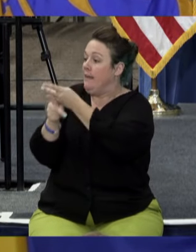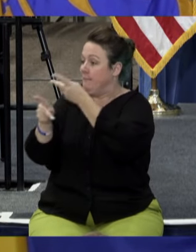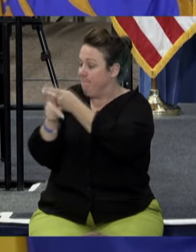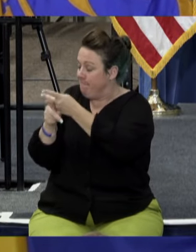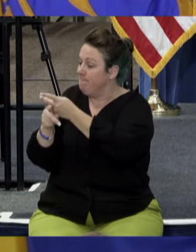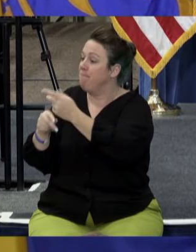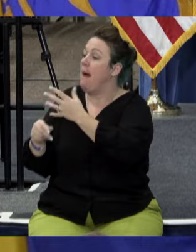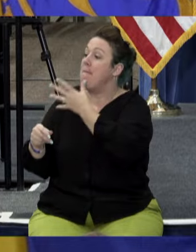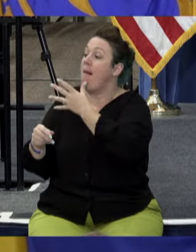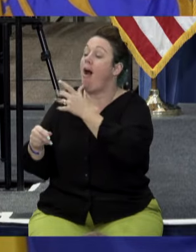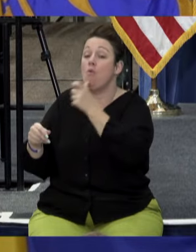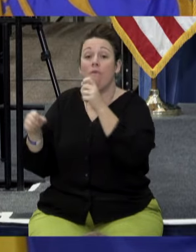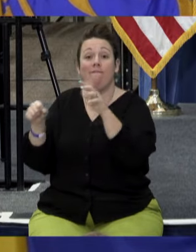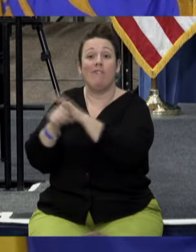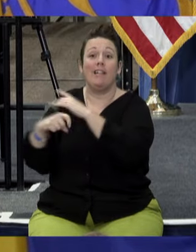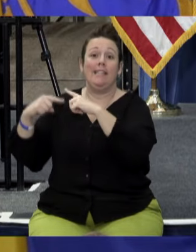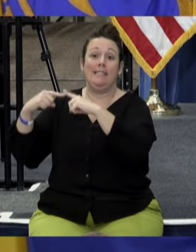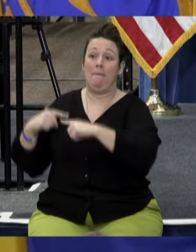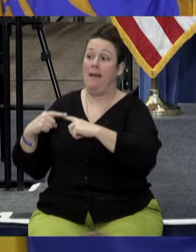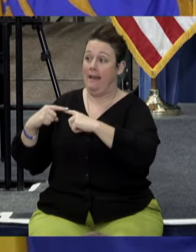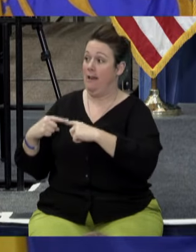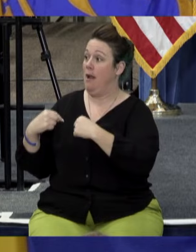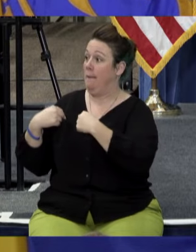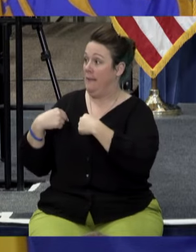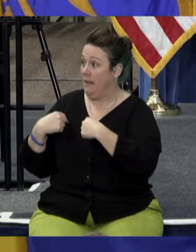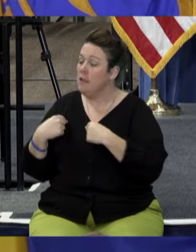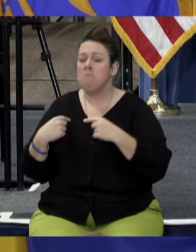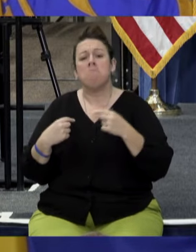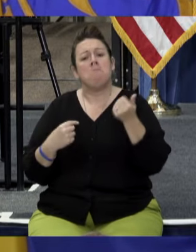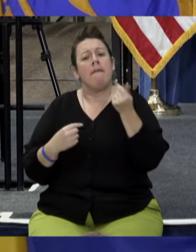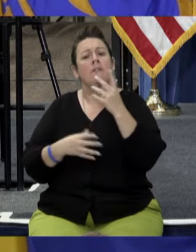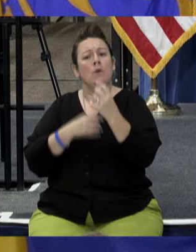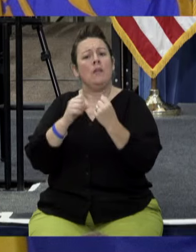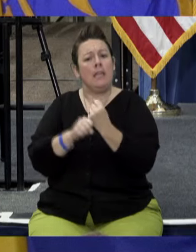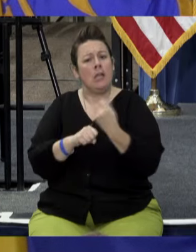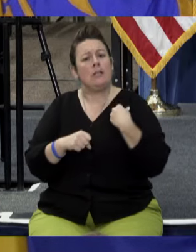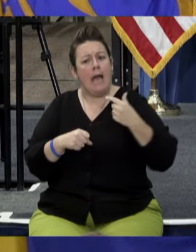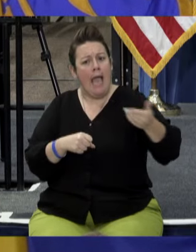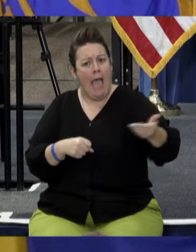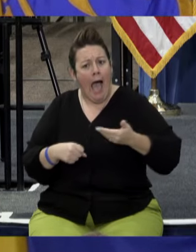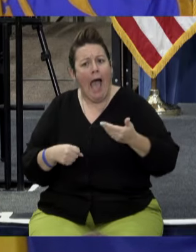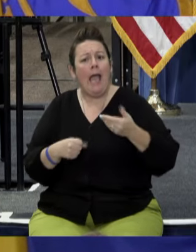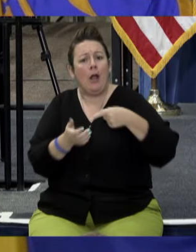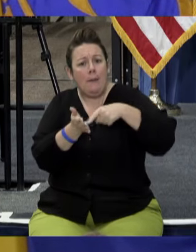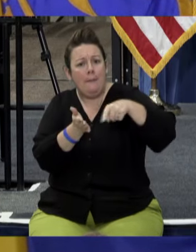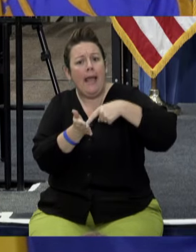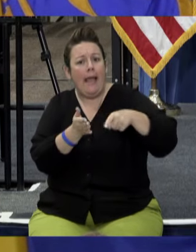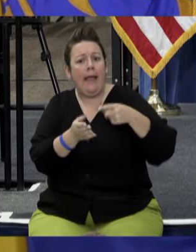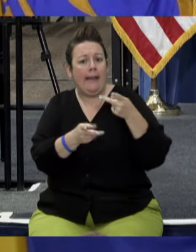For a few years, I did hire some paid care workers to help me for some hours so that I could run